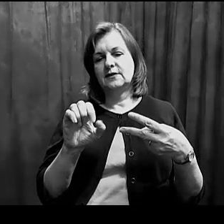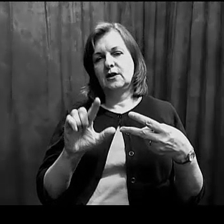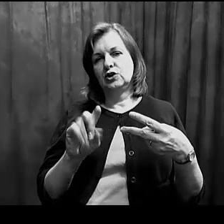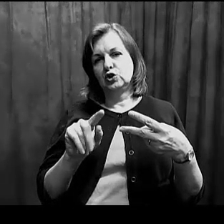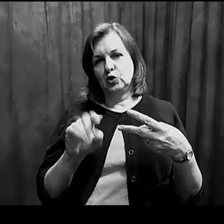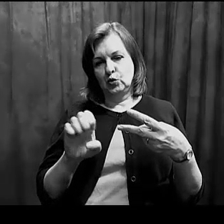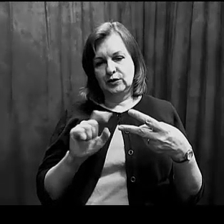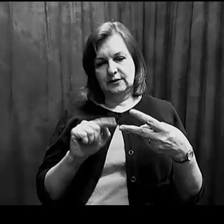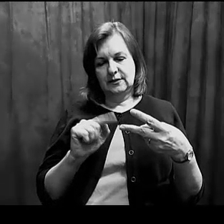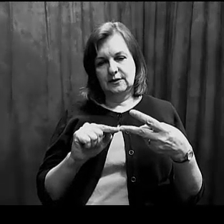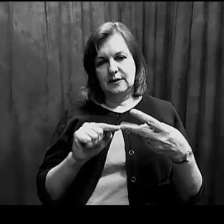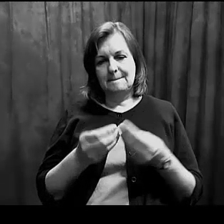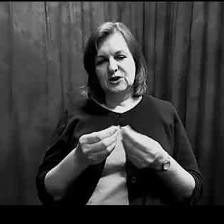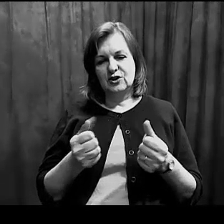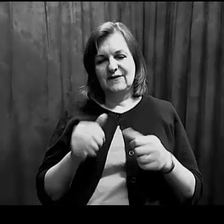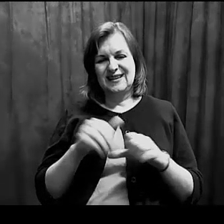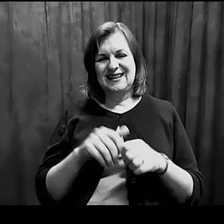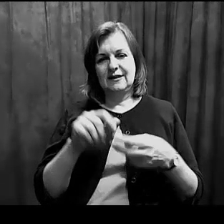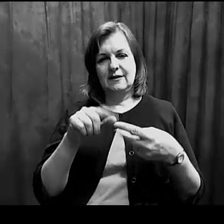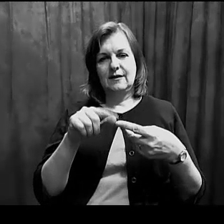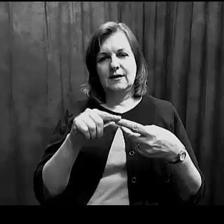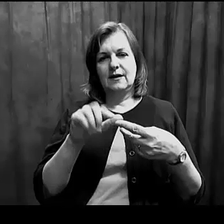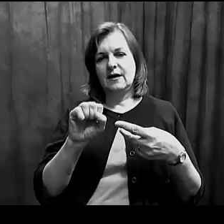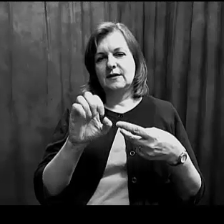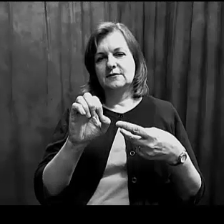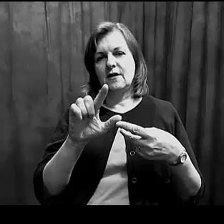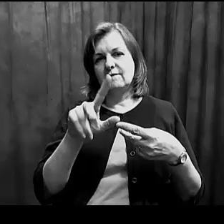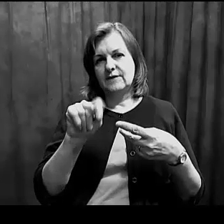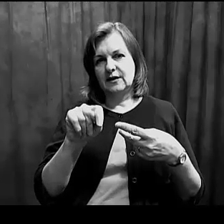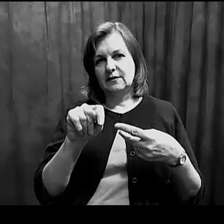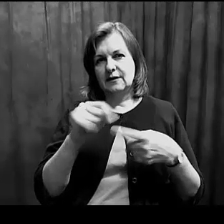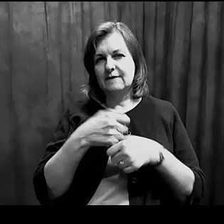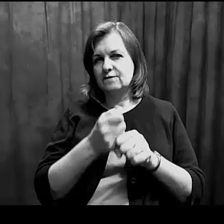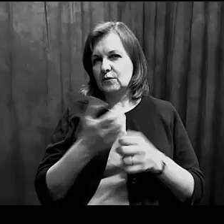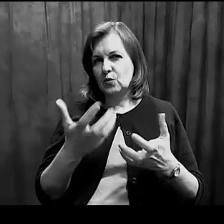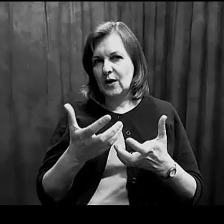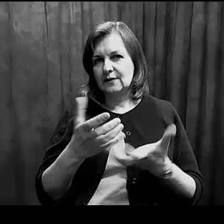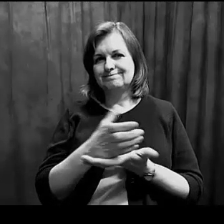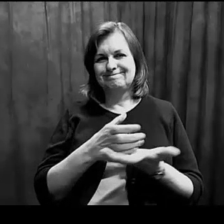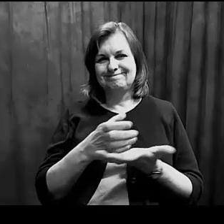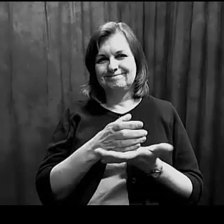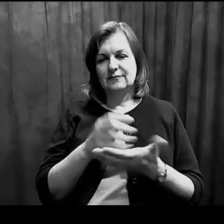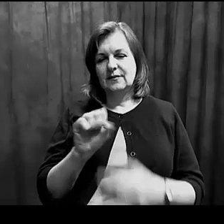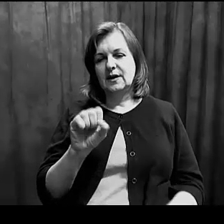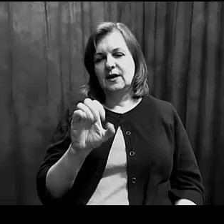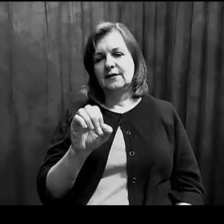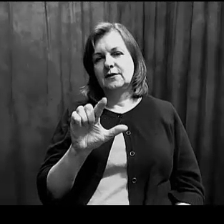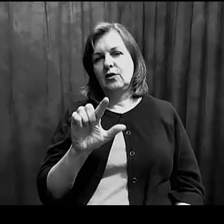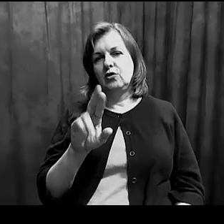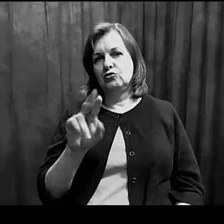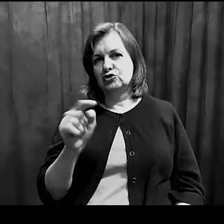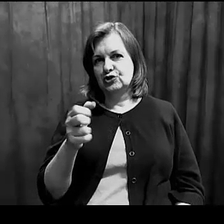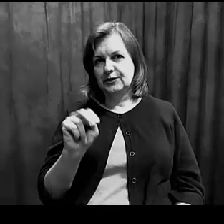we're gonna look at a solute being dissolved in a solvent to form a solution